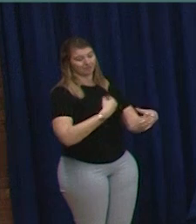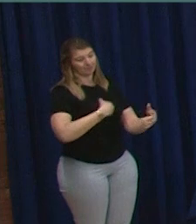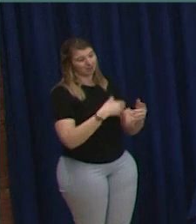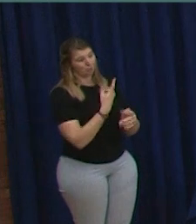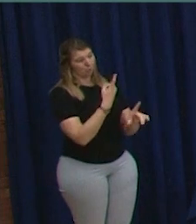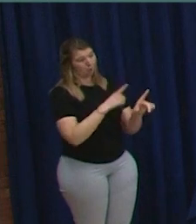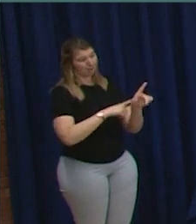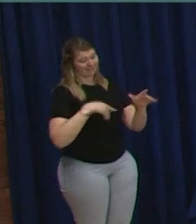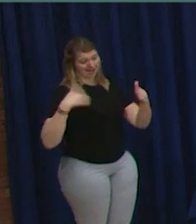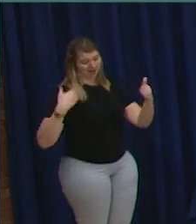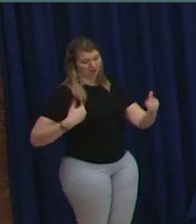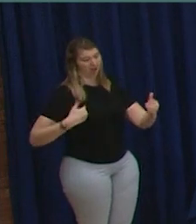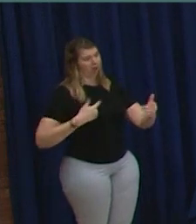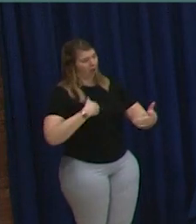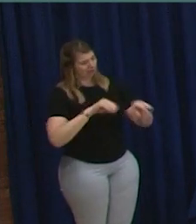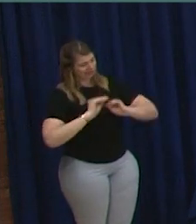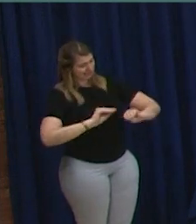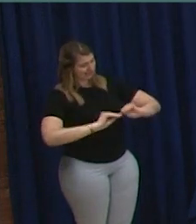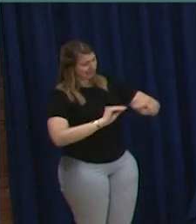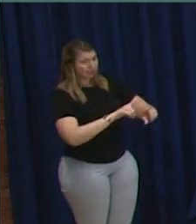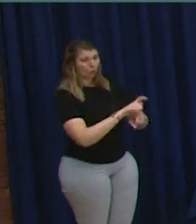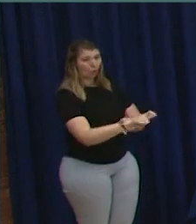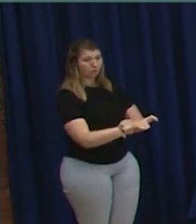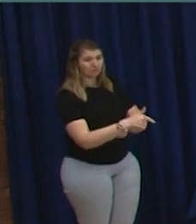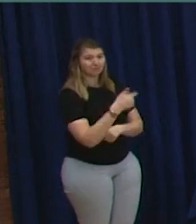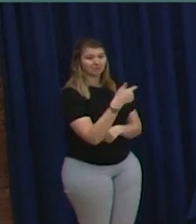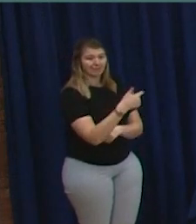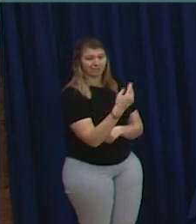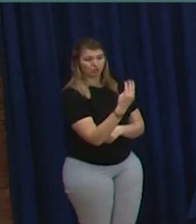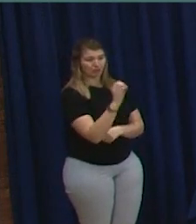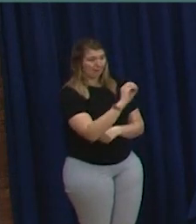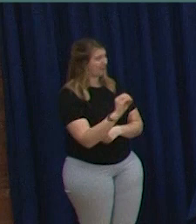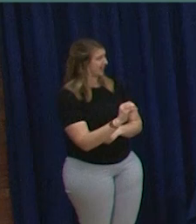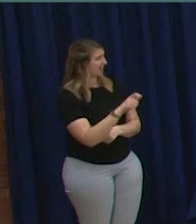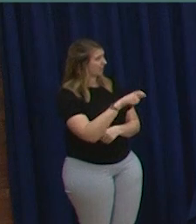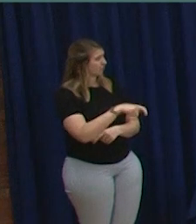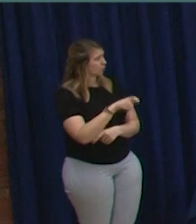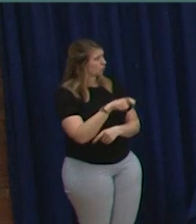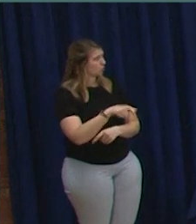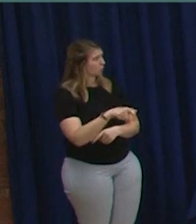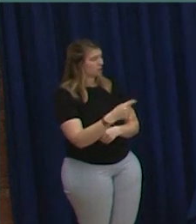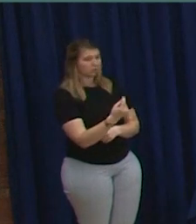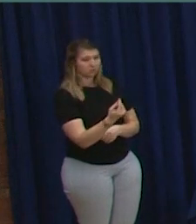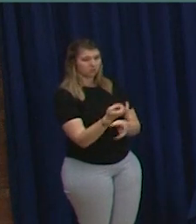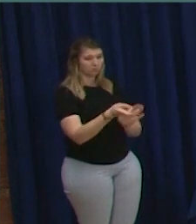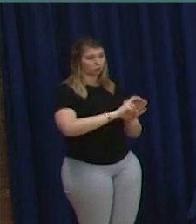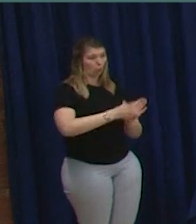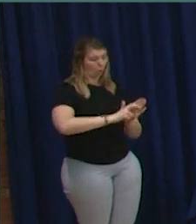where there were 73% of my students coming in who had a statement of support needs of some